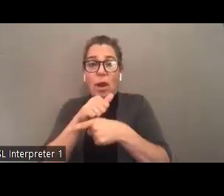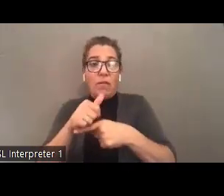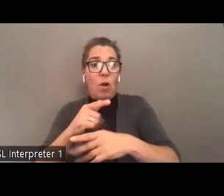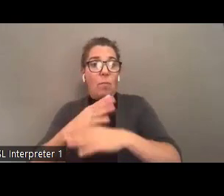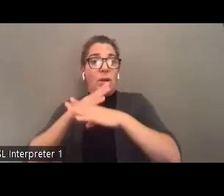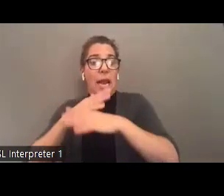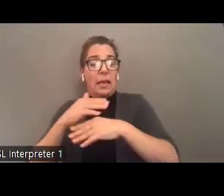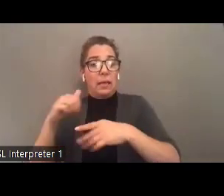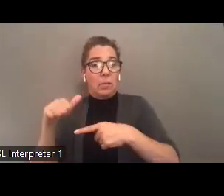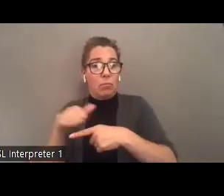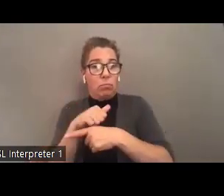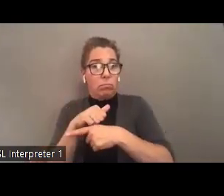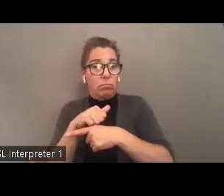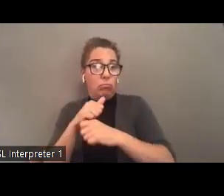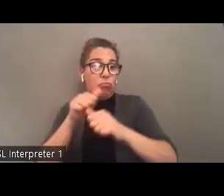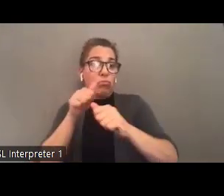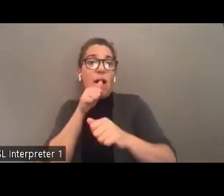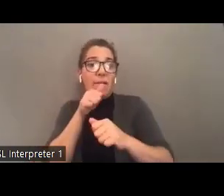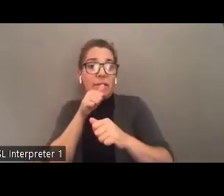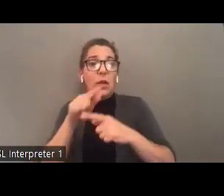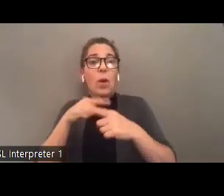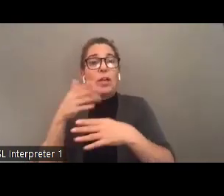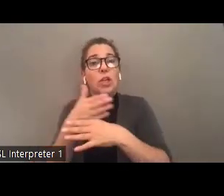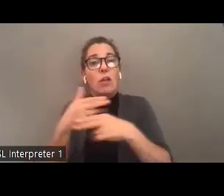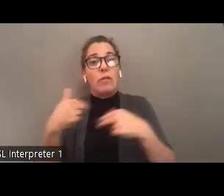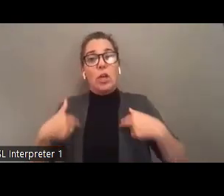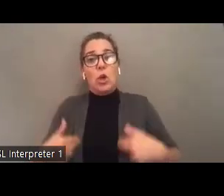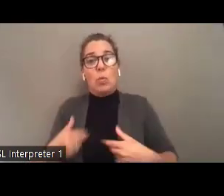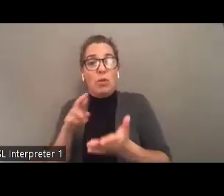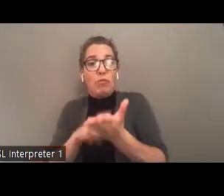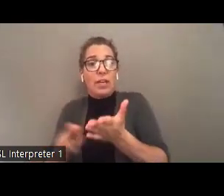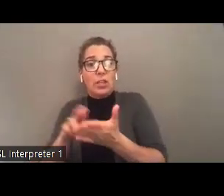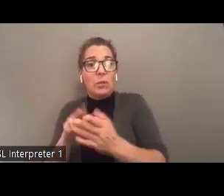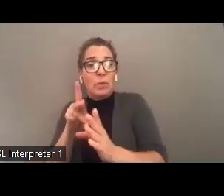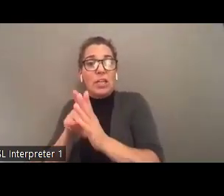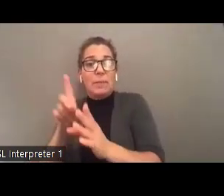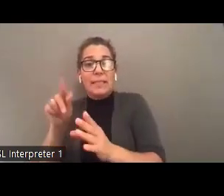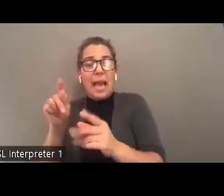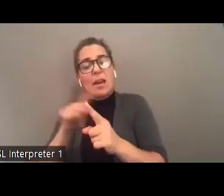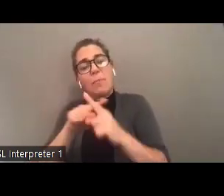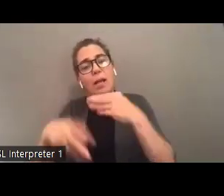when sharing human research participant data, and another supplemental information on considerations